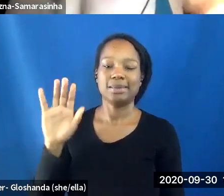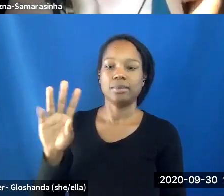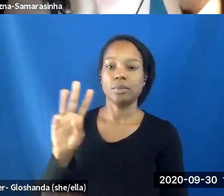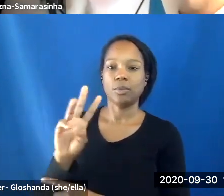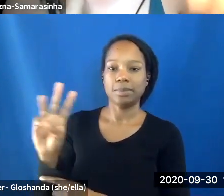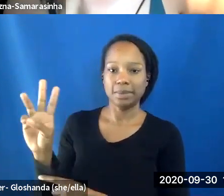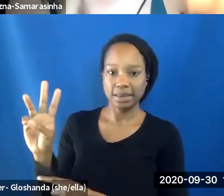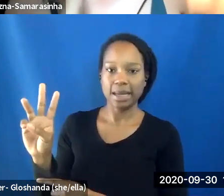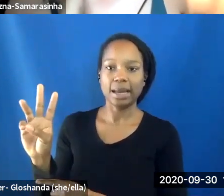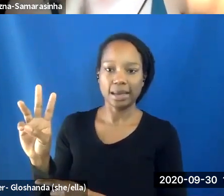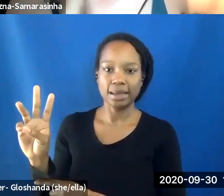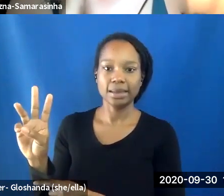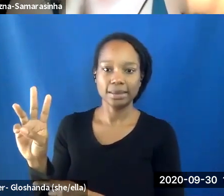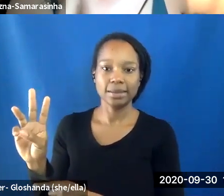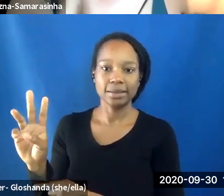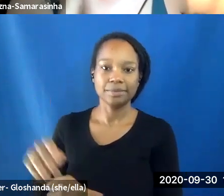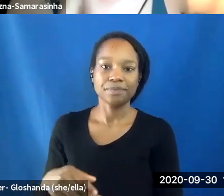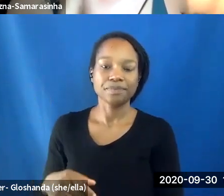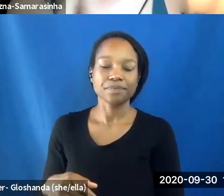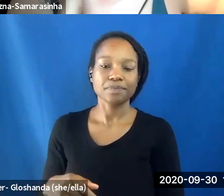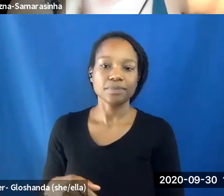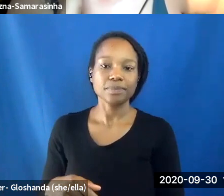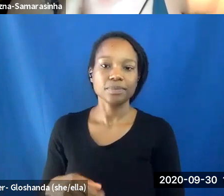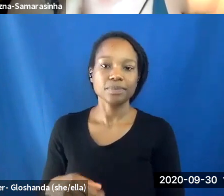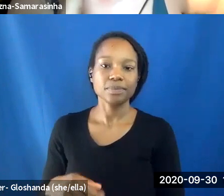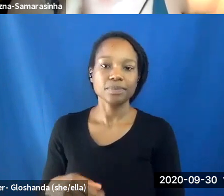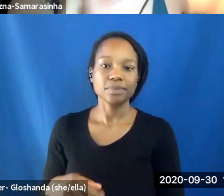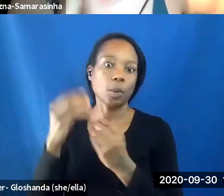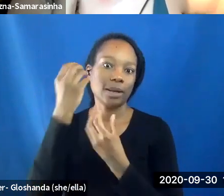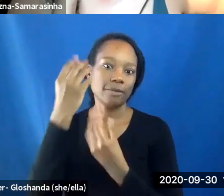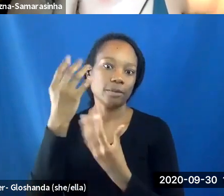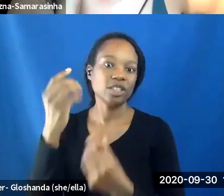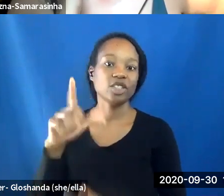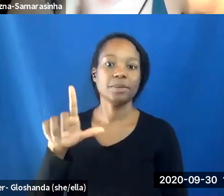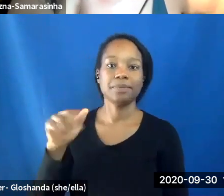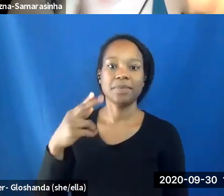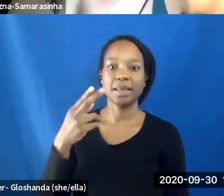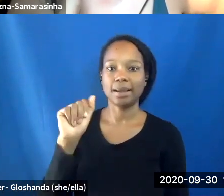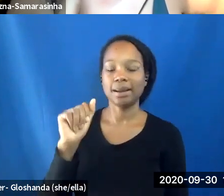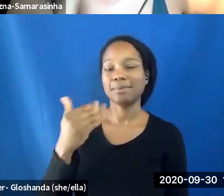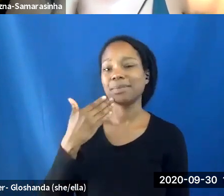This is Leah. Thank you so much, Yolo. Thank you so much, Elliott.